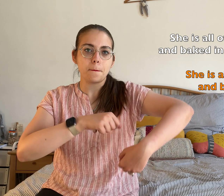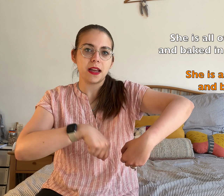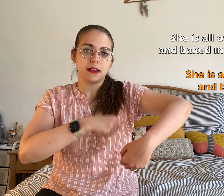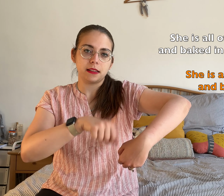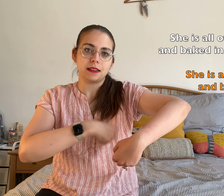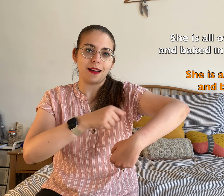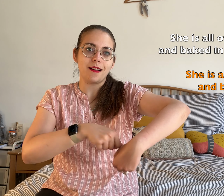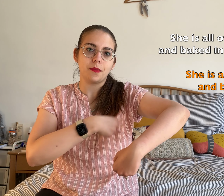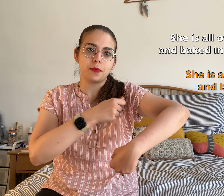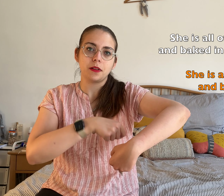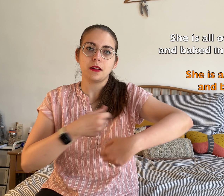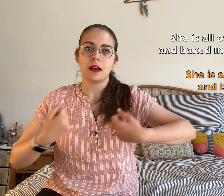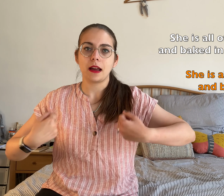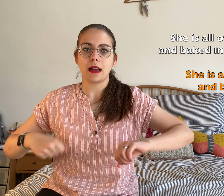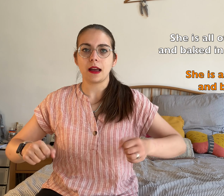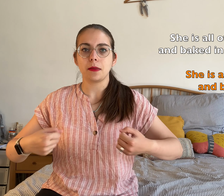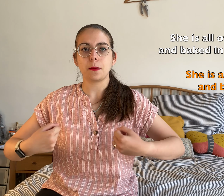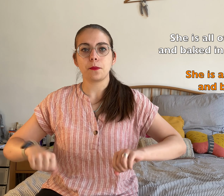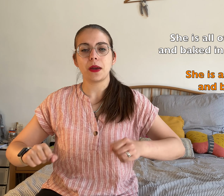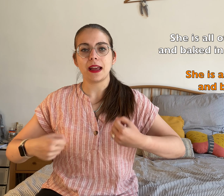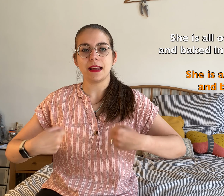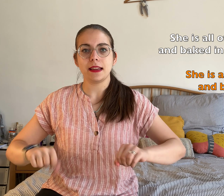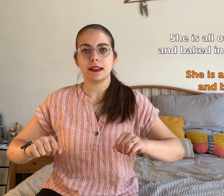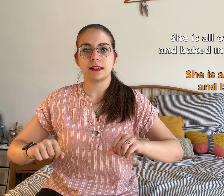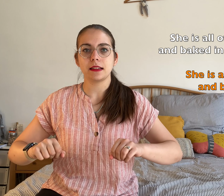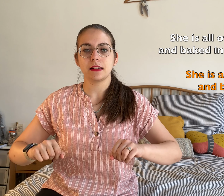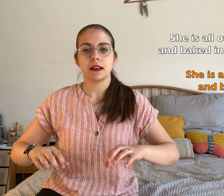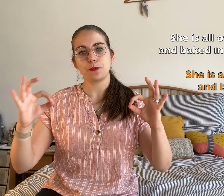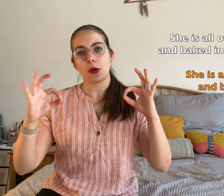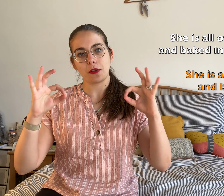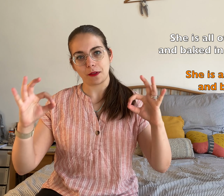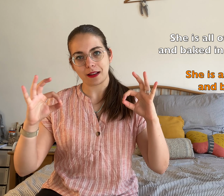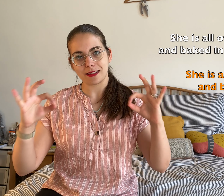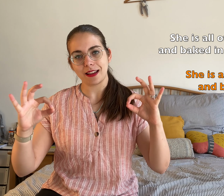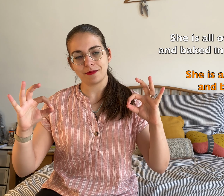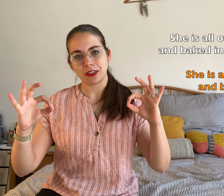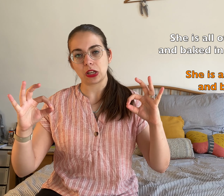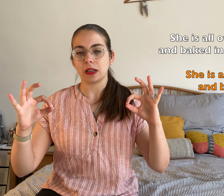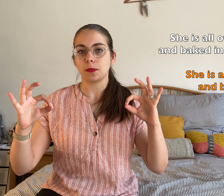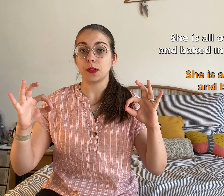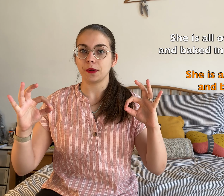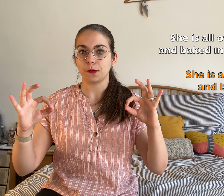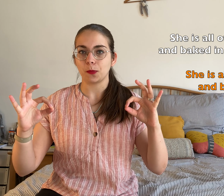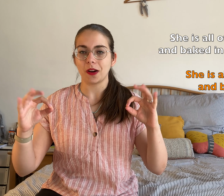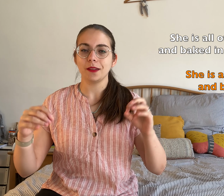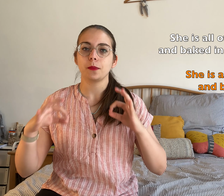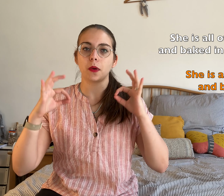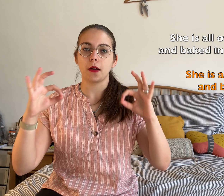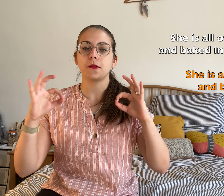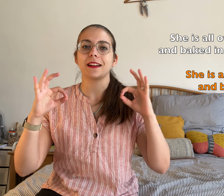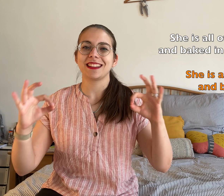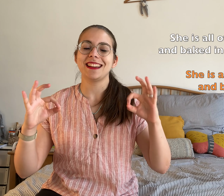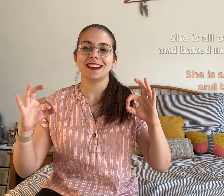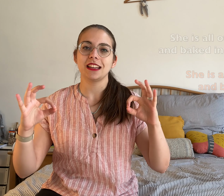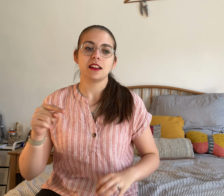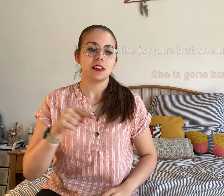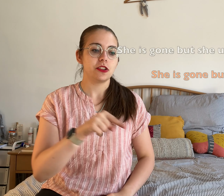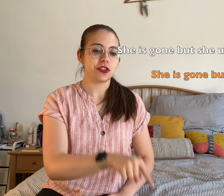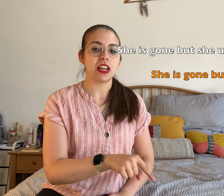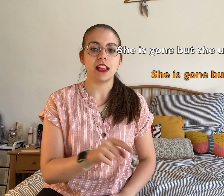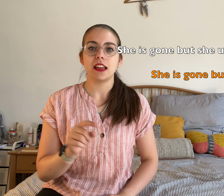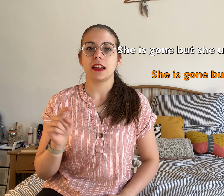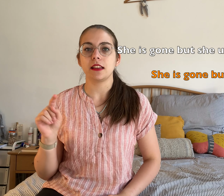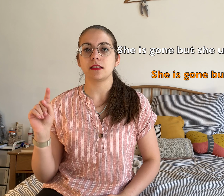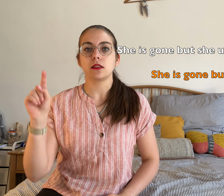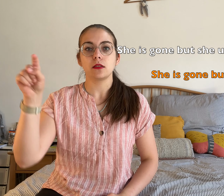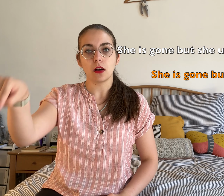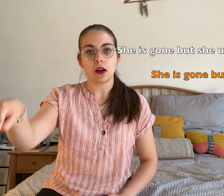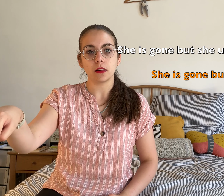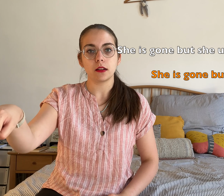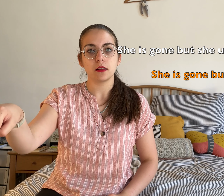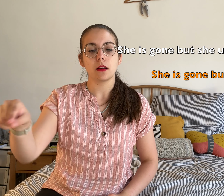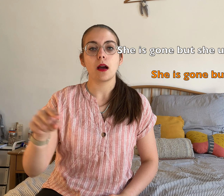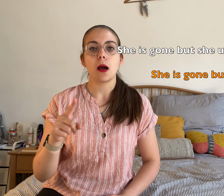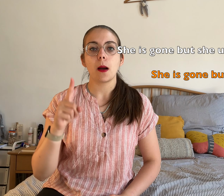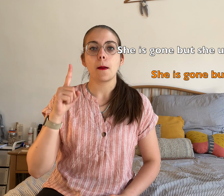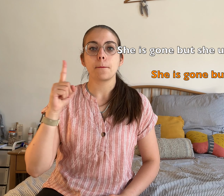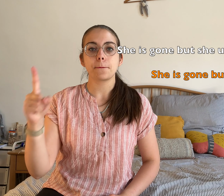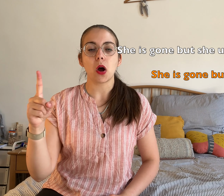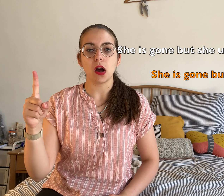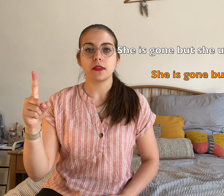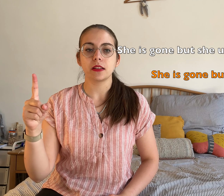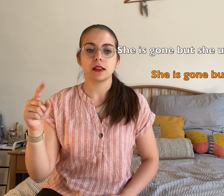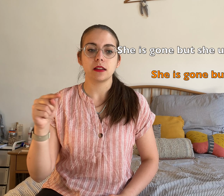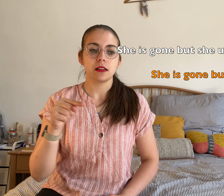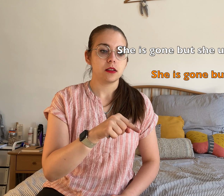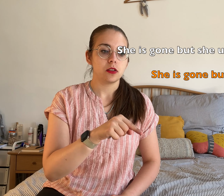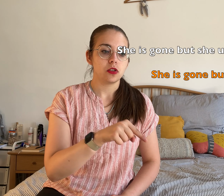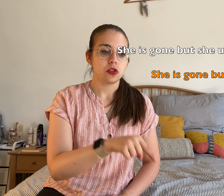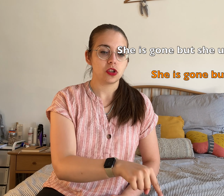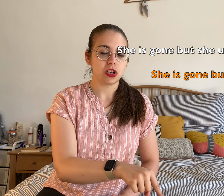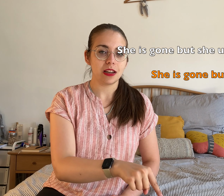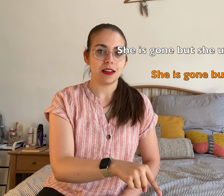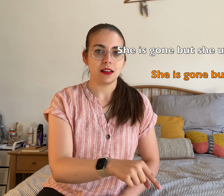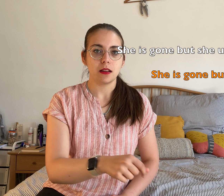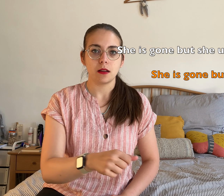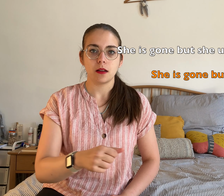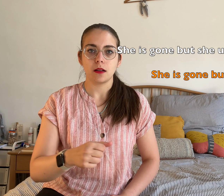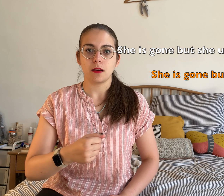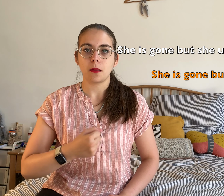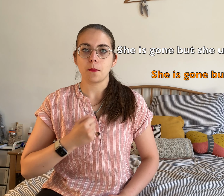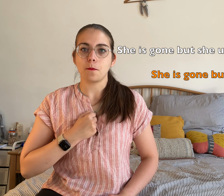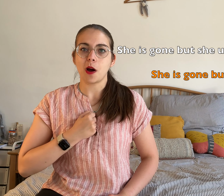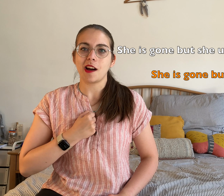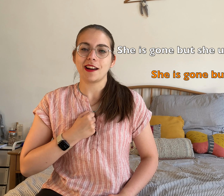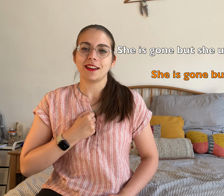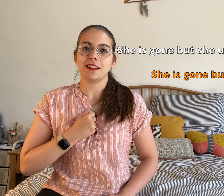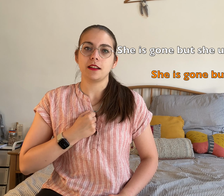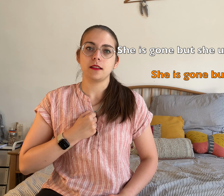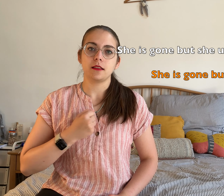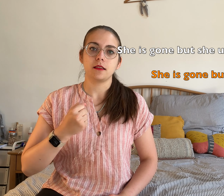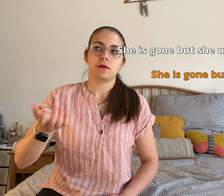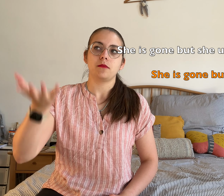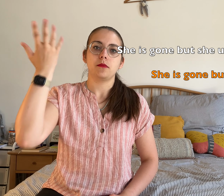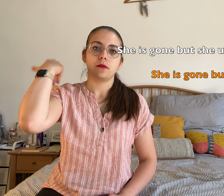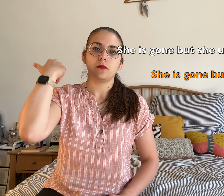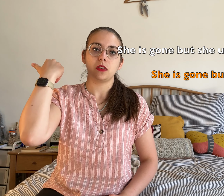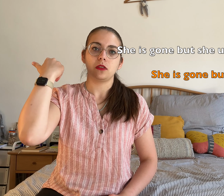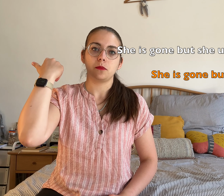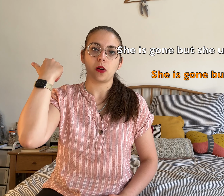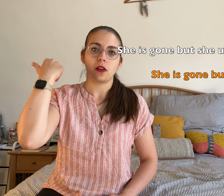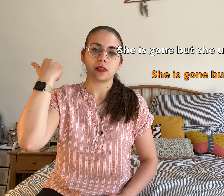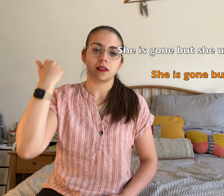mixed up and baked perfectly" so "in a beautiful pie, perfectly". "She is gone but she mine past".